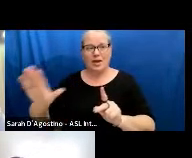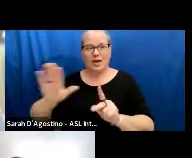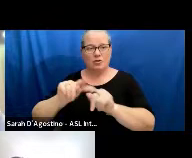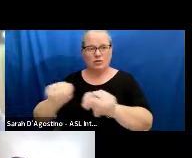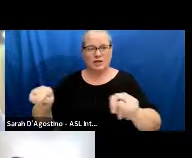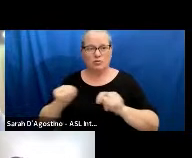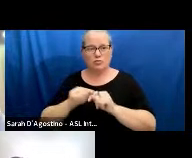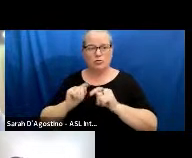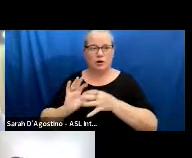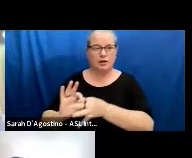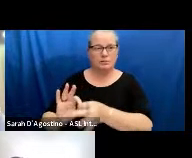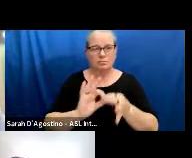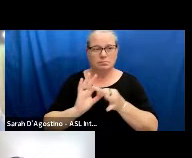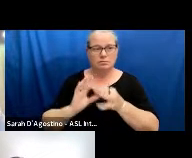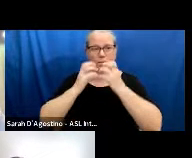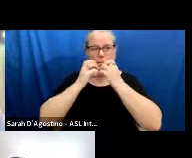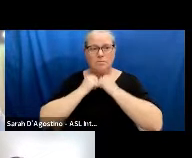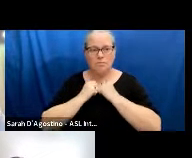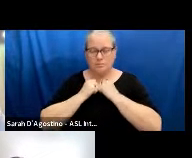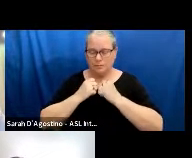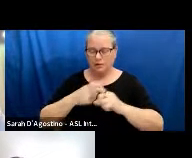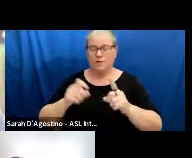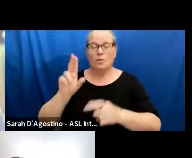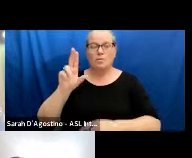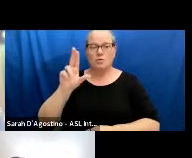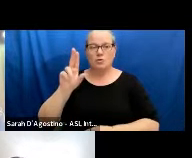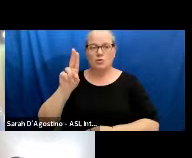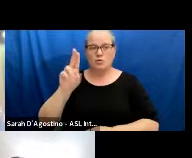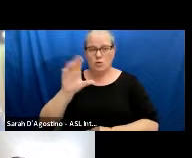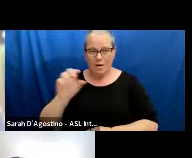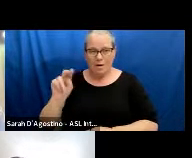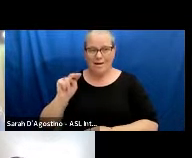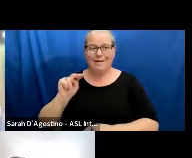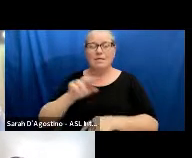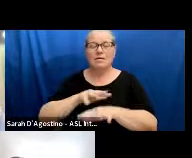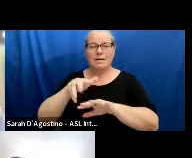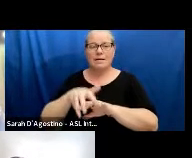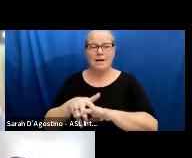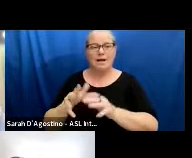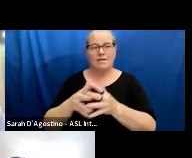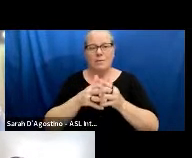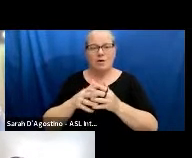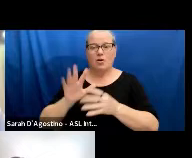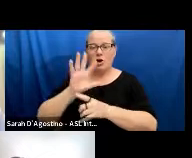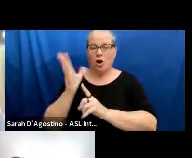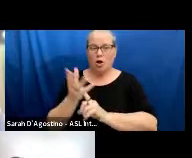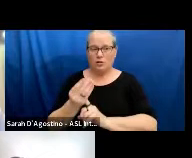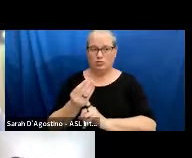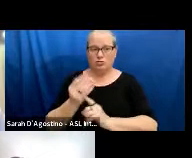native american cultural programs by by acknowledging that the land on which